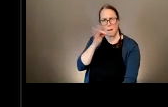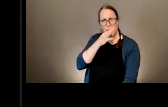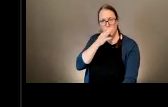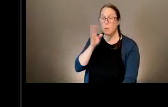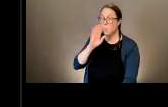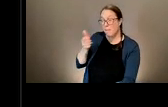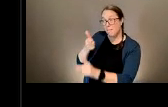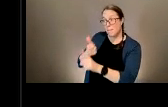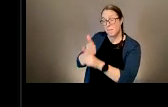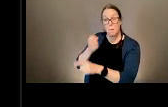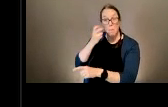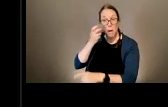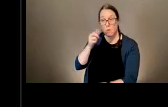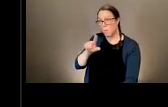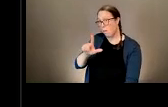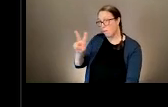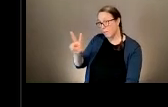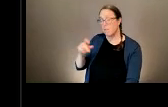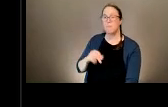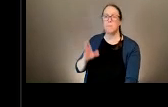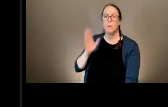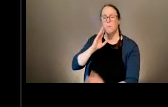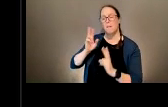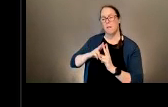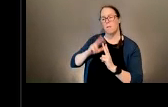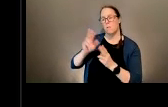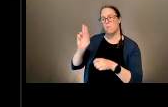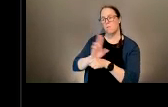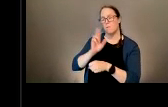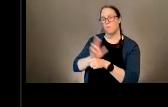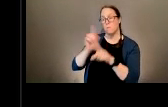and uses either a screen reader or a screen magnifier.